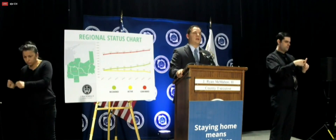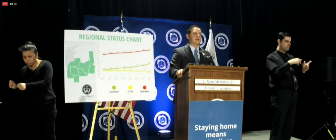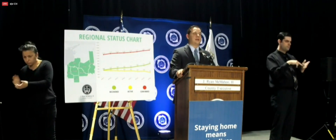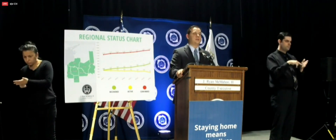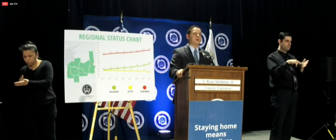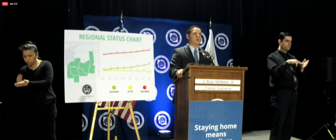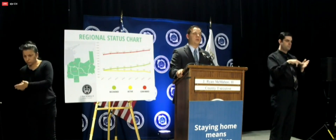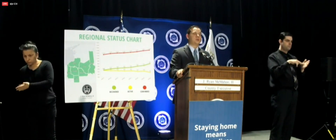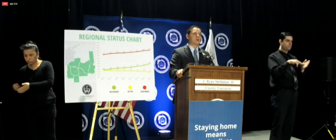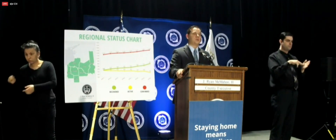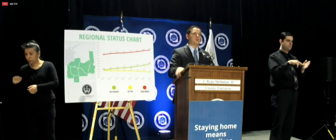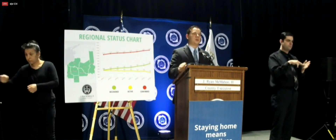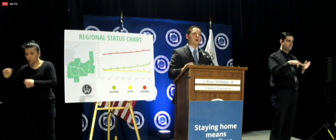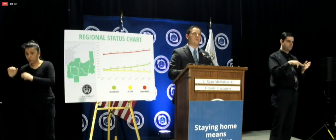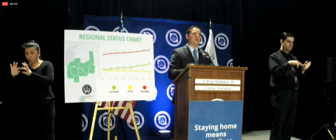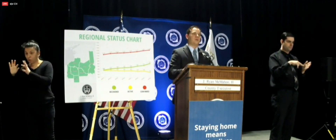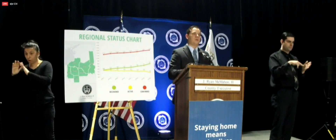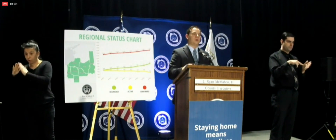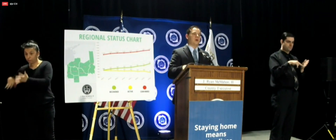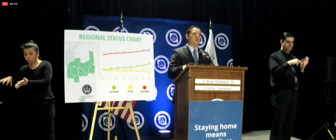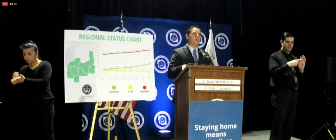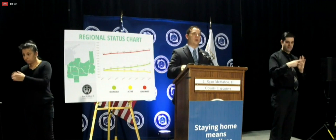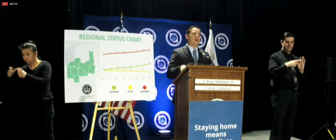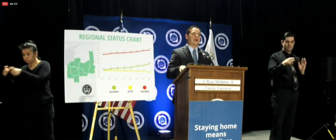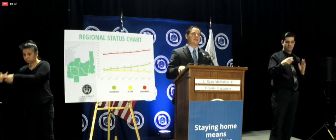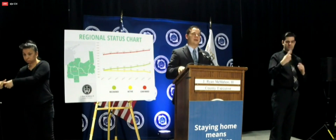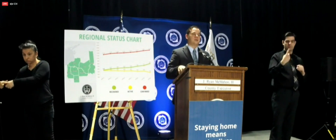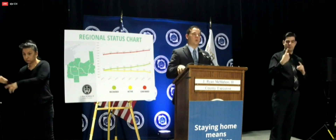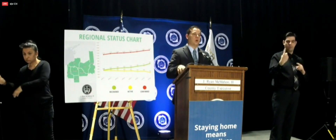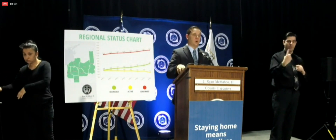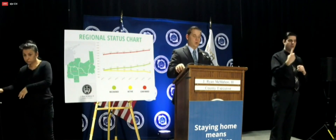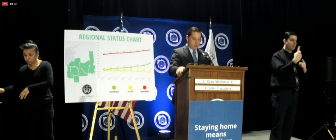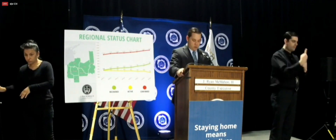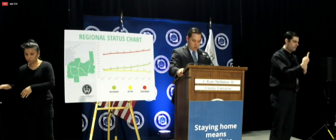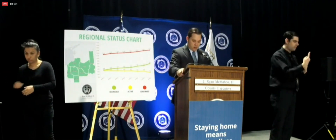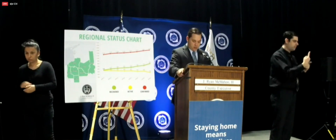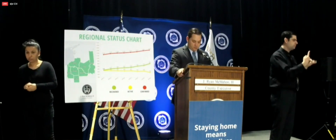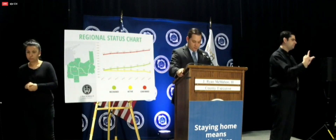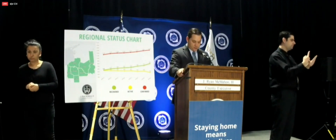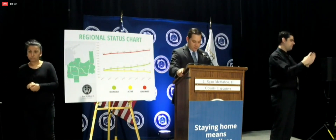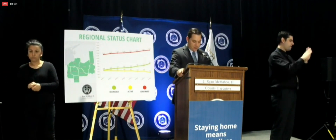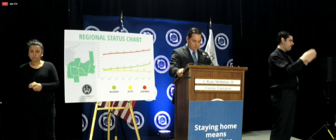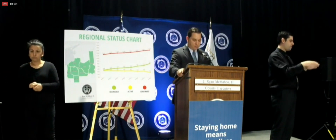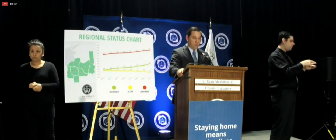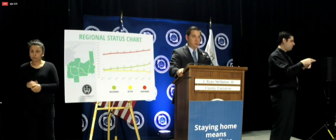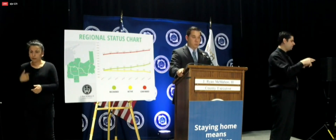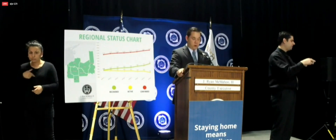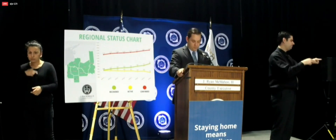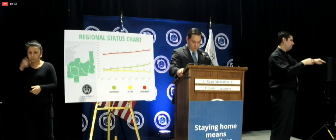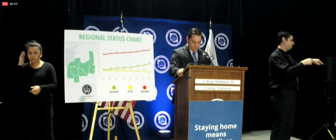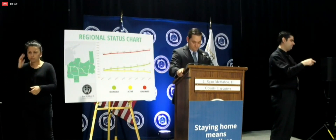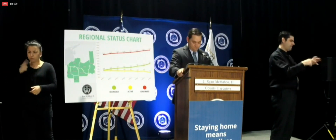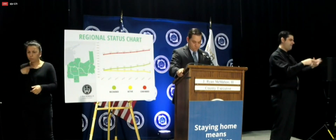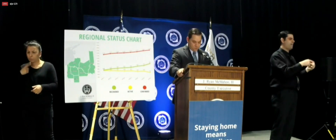SOMEBODY THAT WE ALREADY HAD IN A QUARANTINE SITUATION. D IT DOES NOT TAKES A MANY RESOURCES AND WE DON'T HAVE TO FIGURE OUT WHO THE CONTACTS